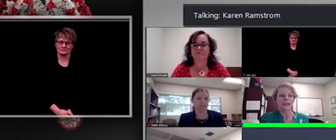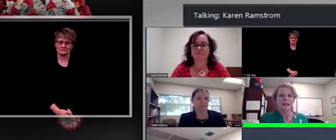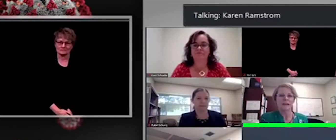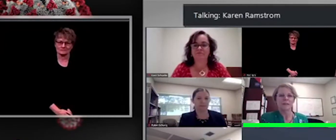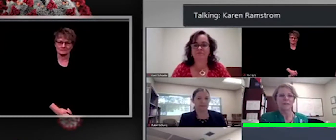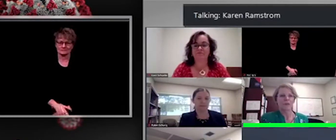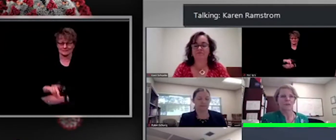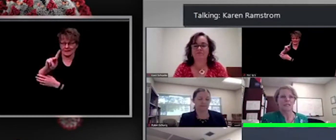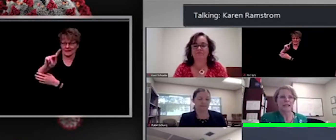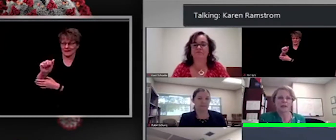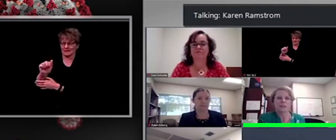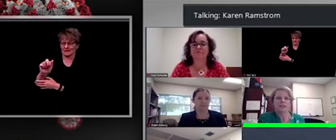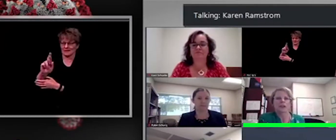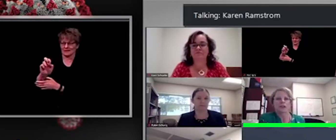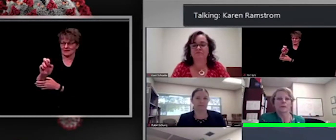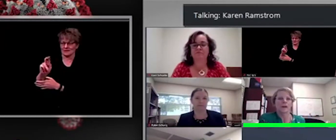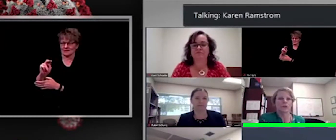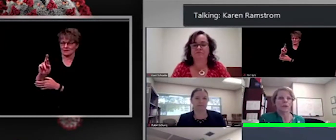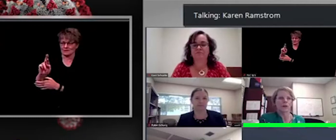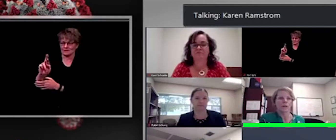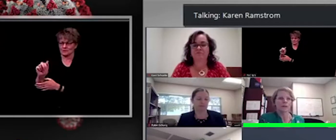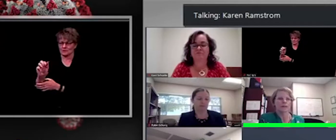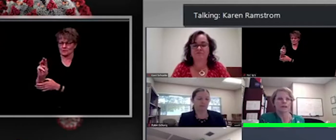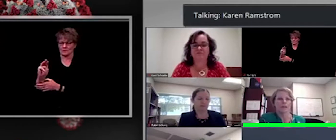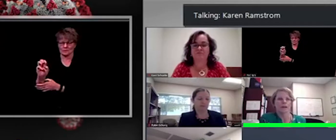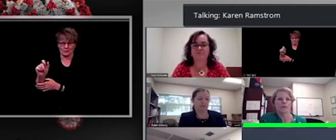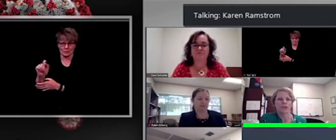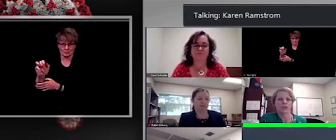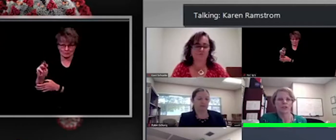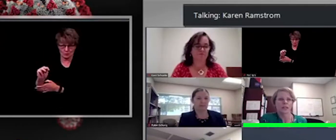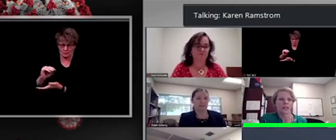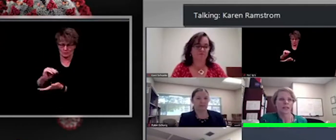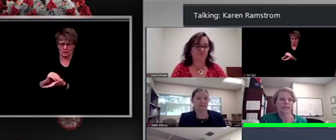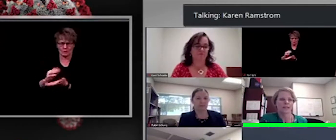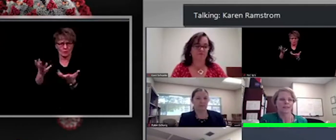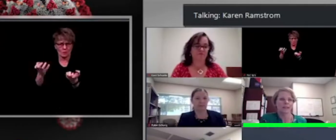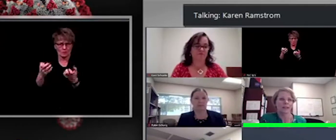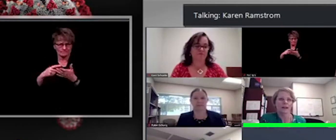Good morning, everybody. Today I wanted to talk about two topics - prevention and testing.